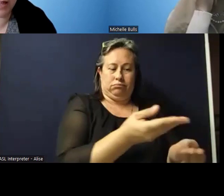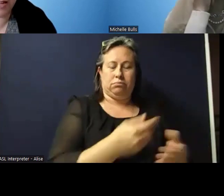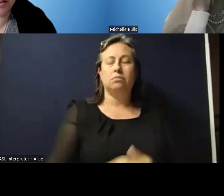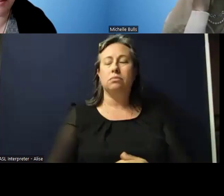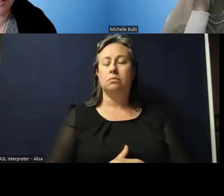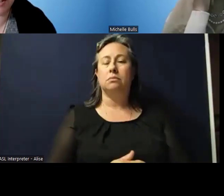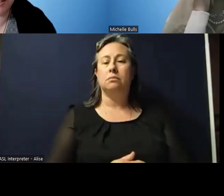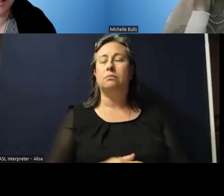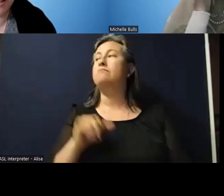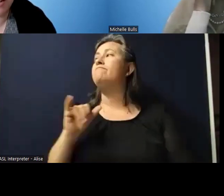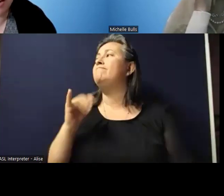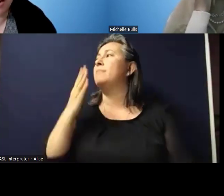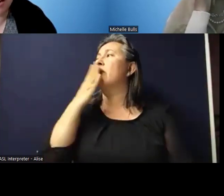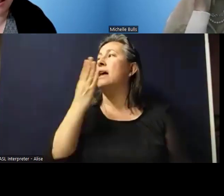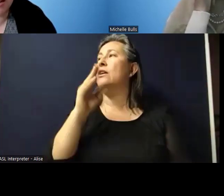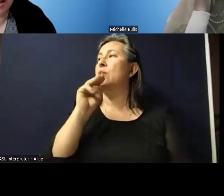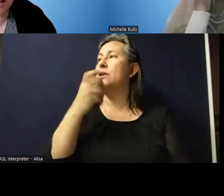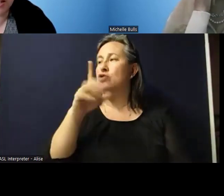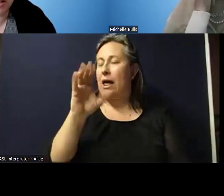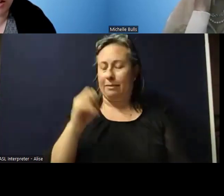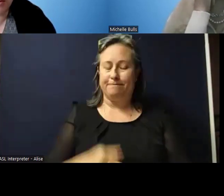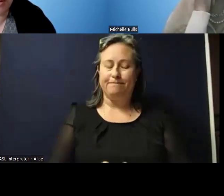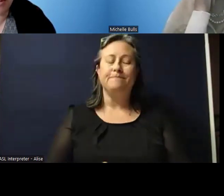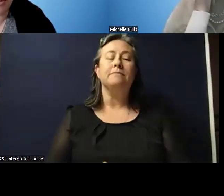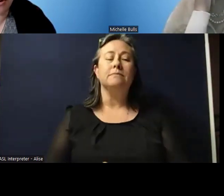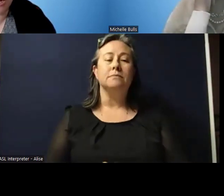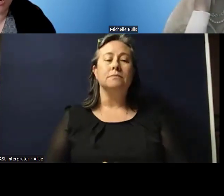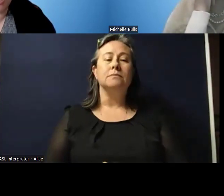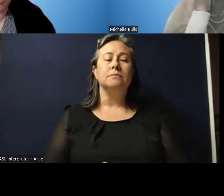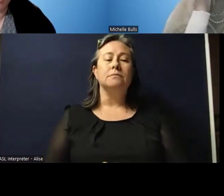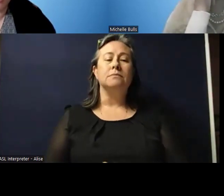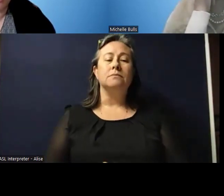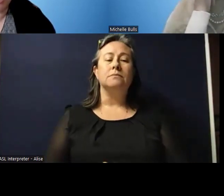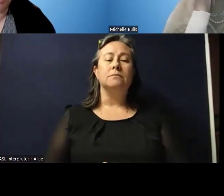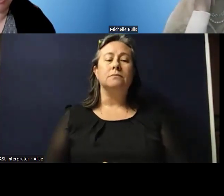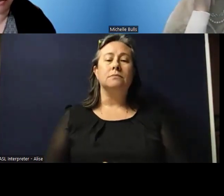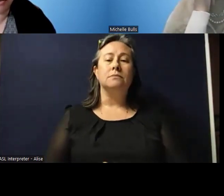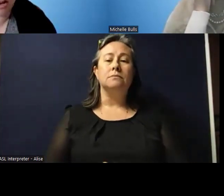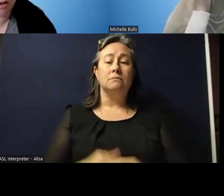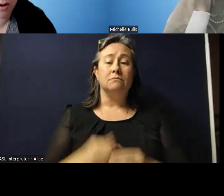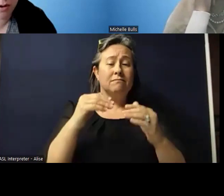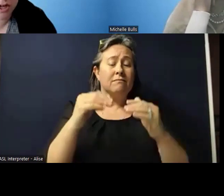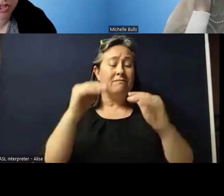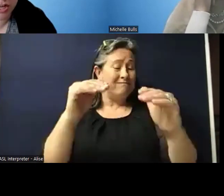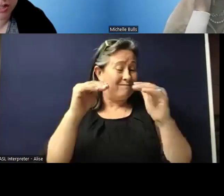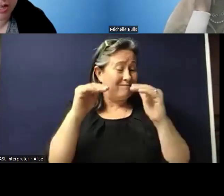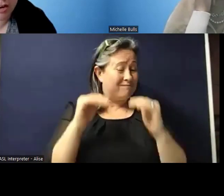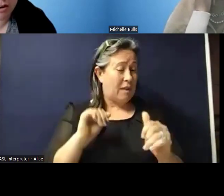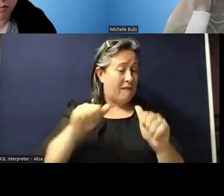Kasima Garst: Thank you, Michelle. The next reporting and sort of follow-up question there,